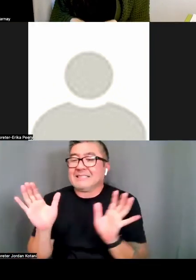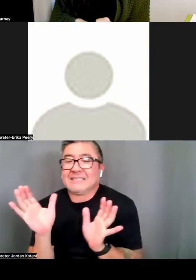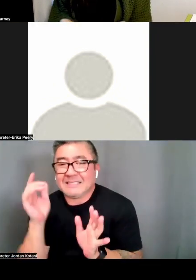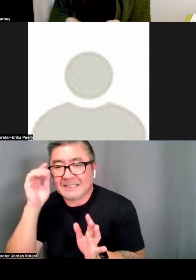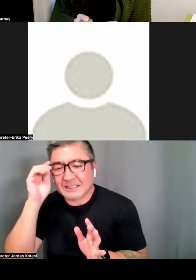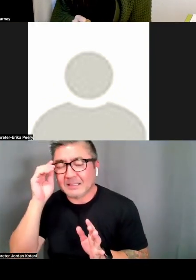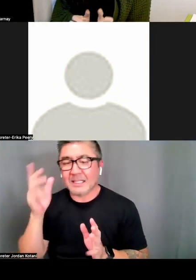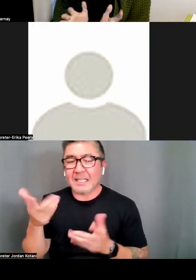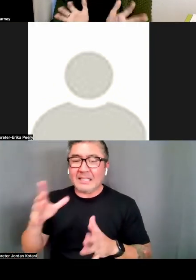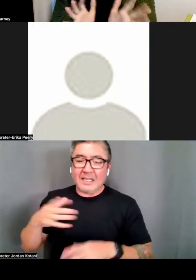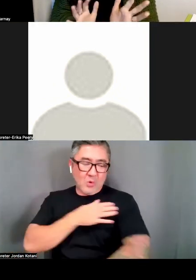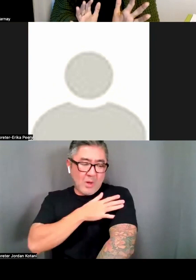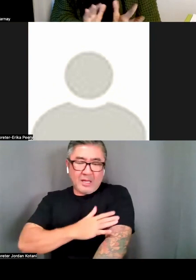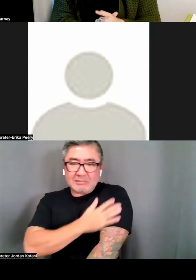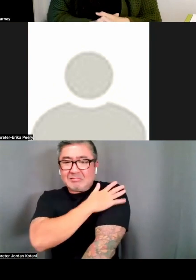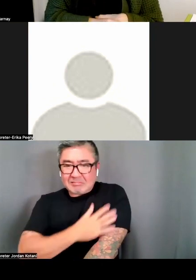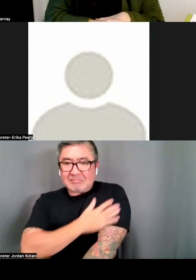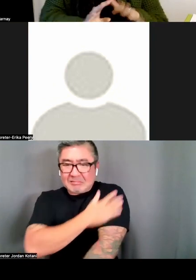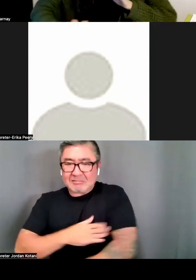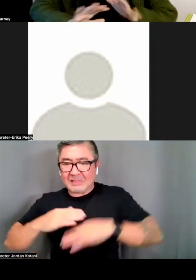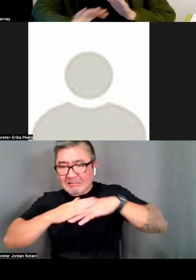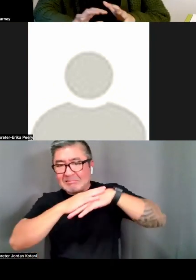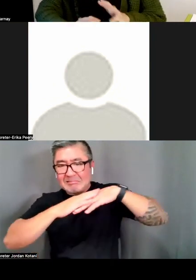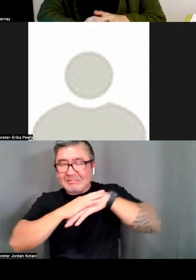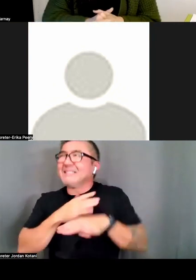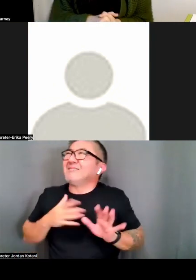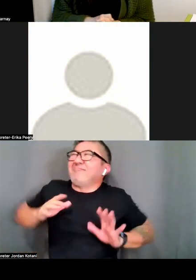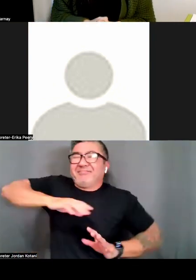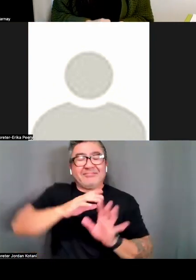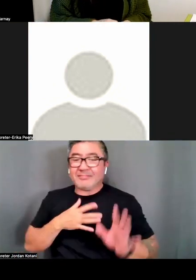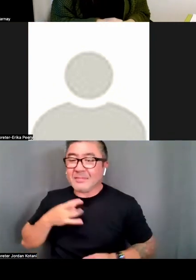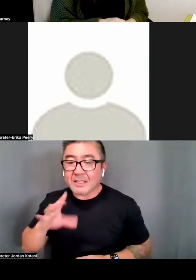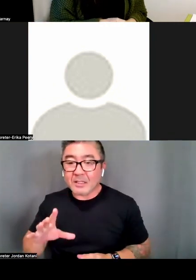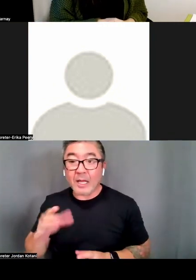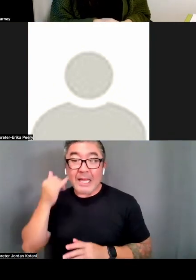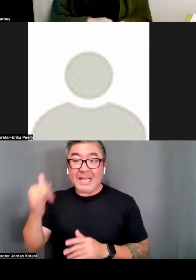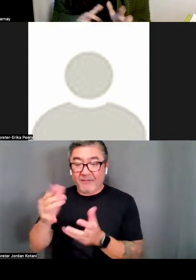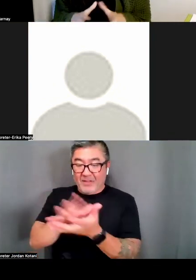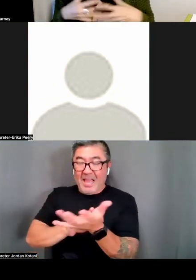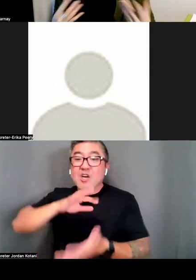On and off their body might feel yucky. Often will avoid messy play. See them very clean,